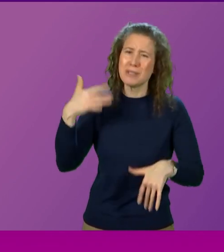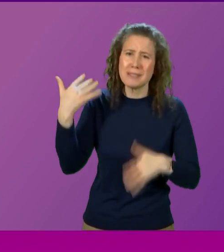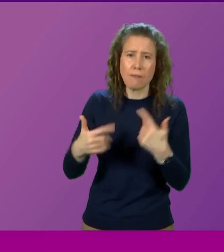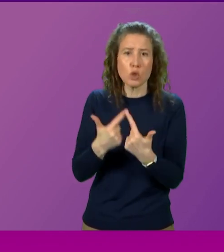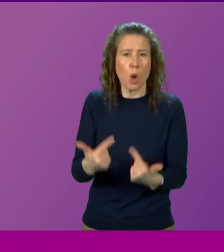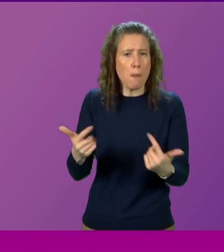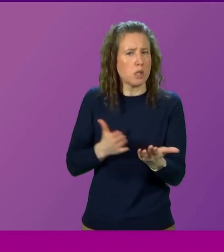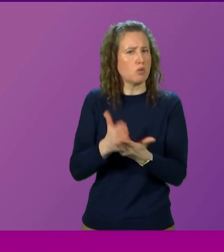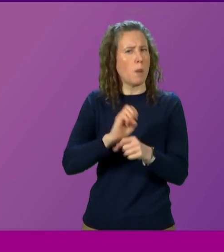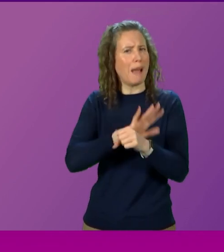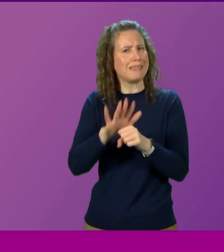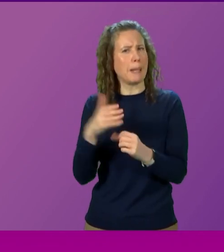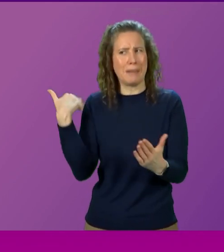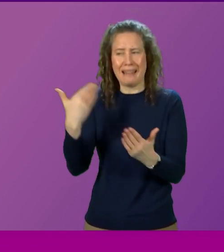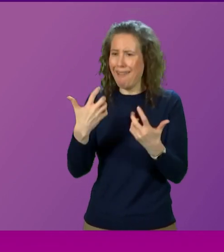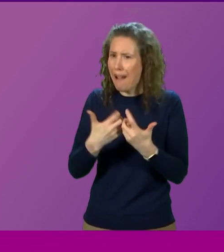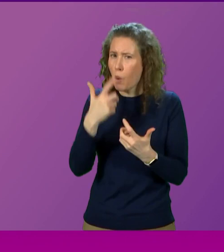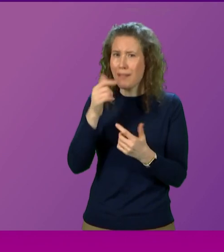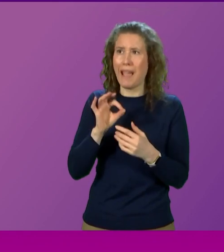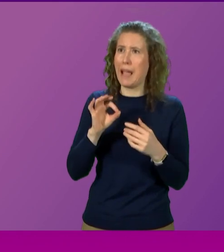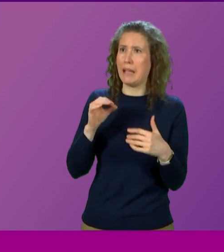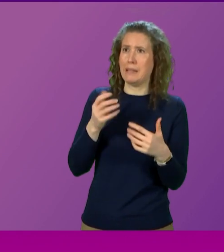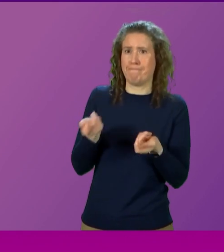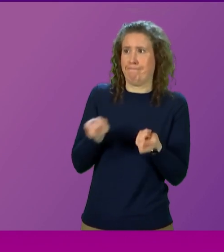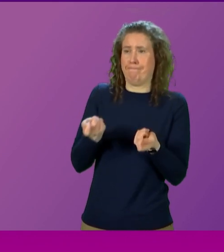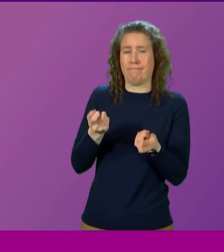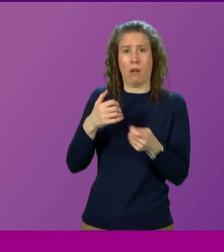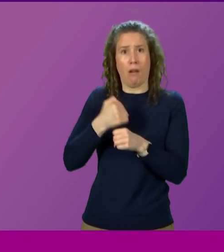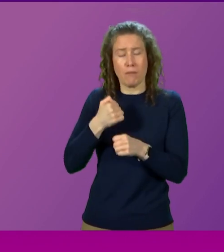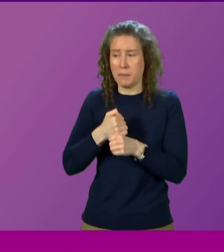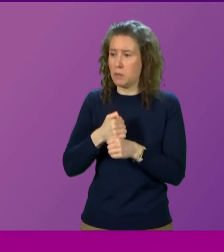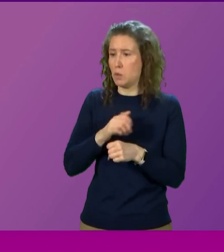How can they afford a Government to be making so little effort to keep their schools open?